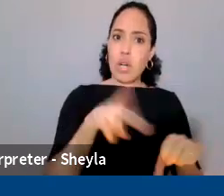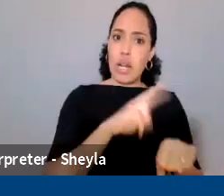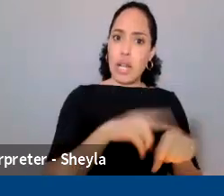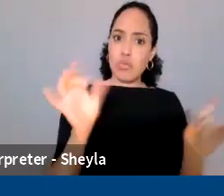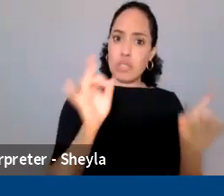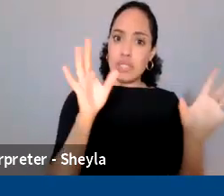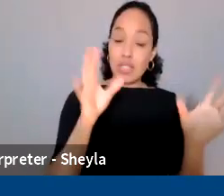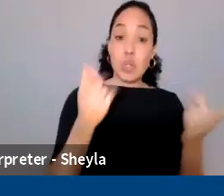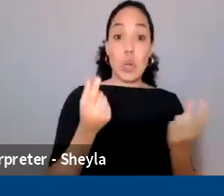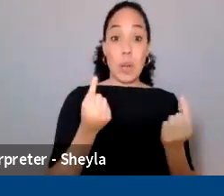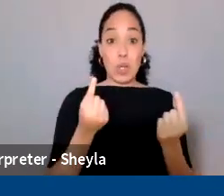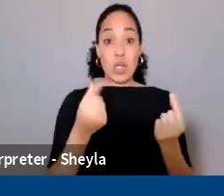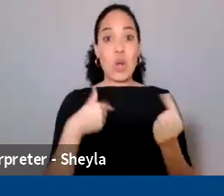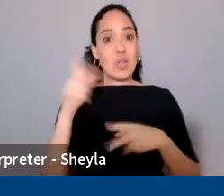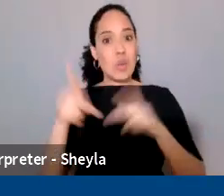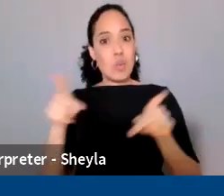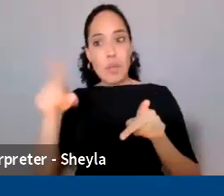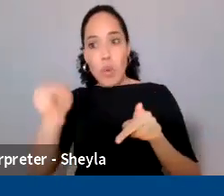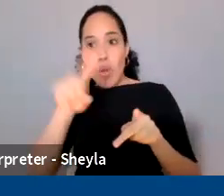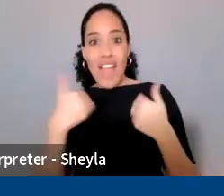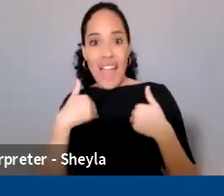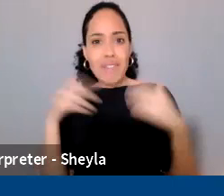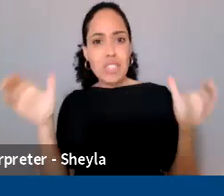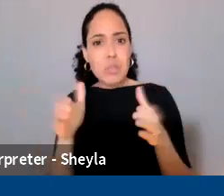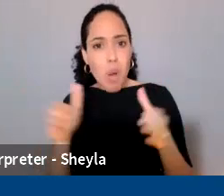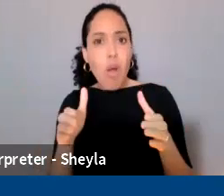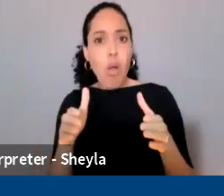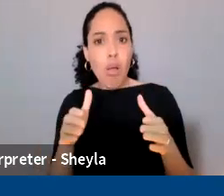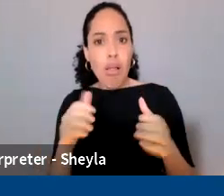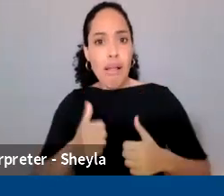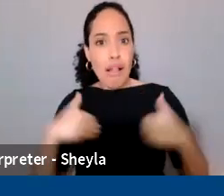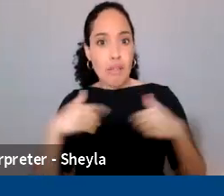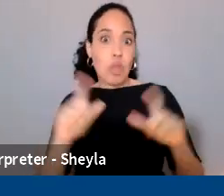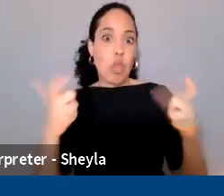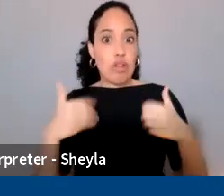to people with smaller groups of livestock and I'd like to point you to that resource page that